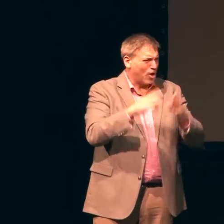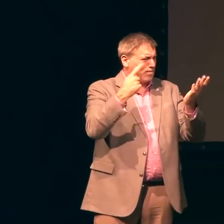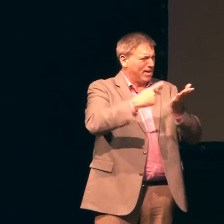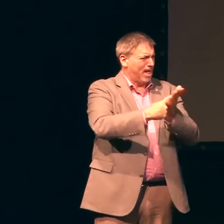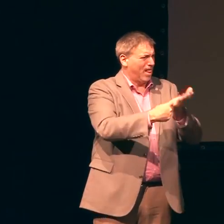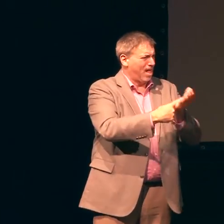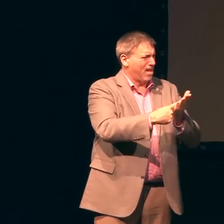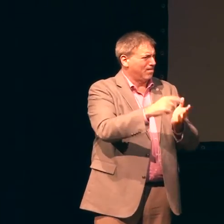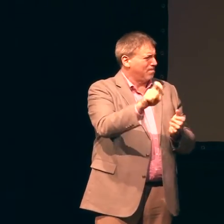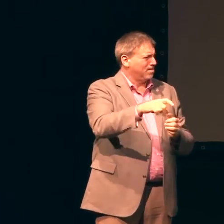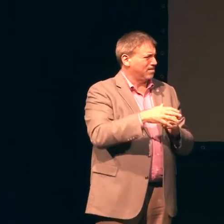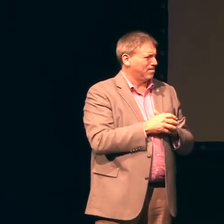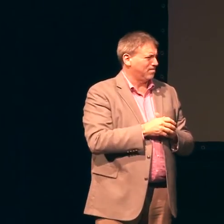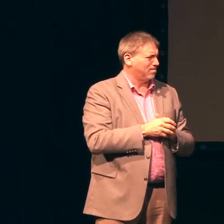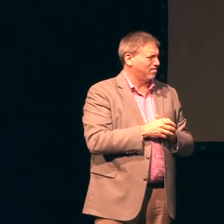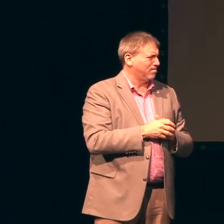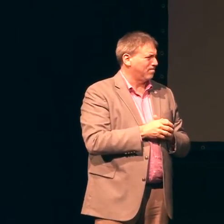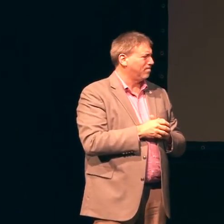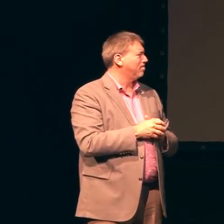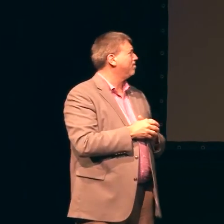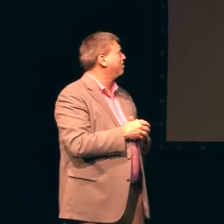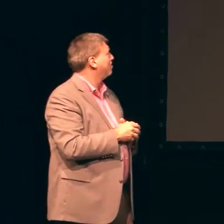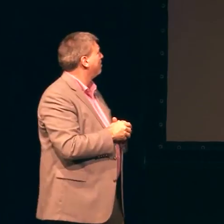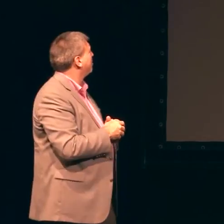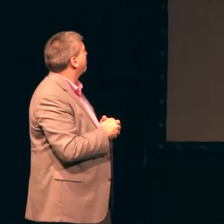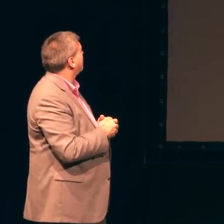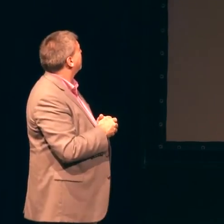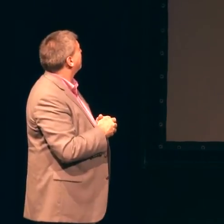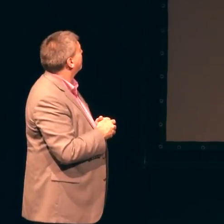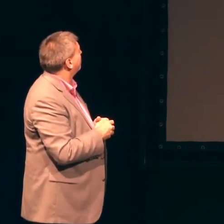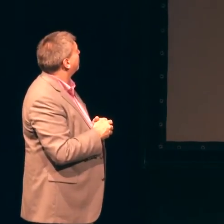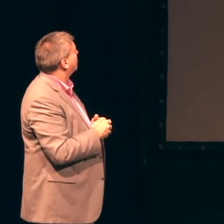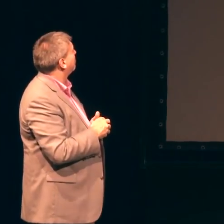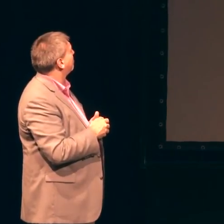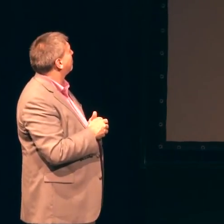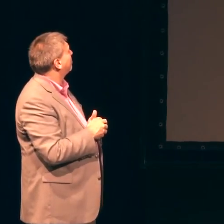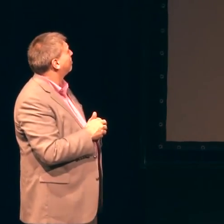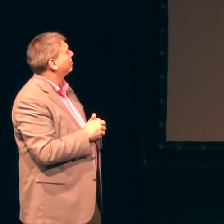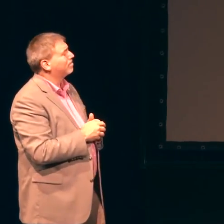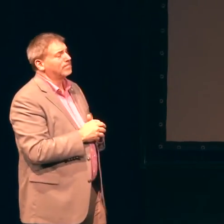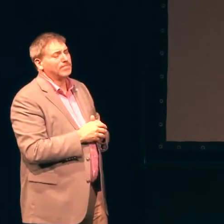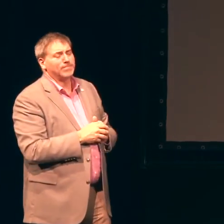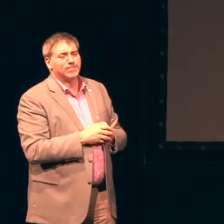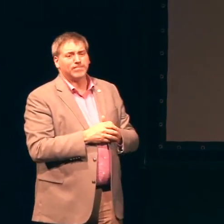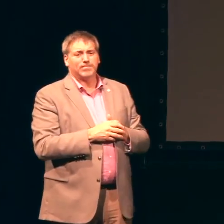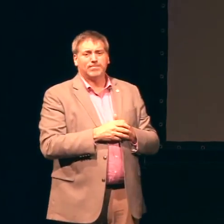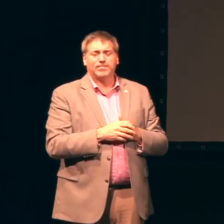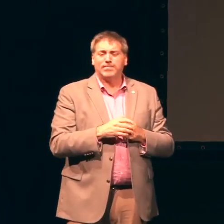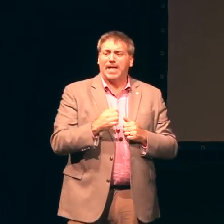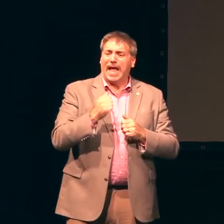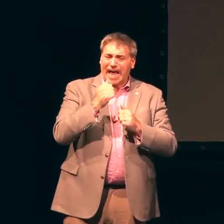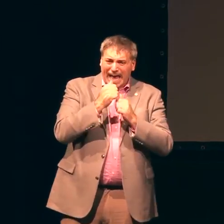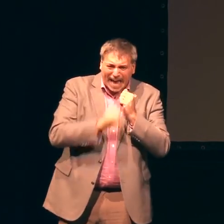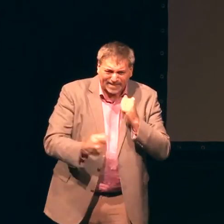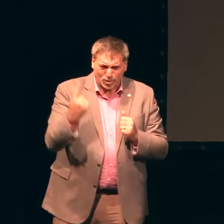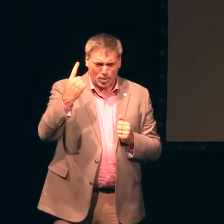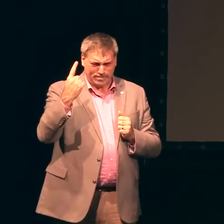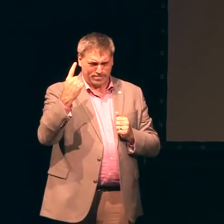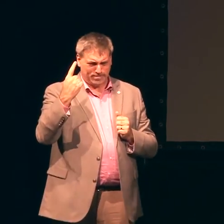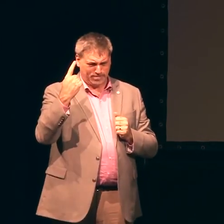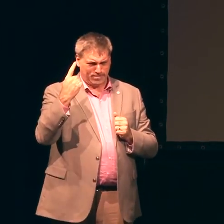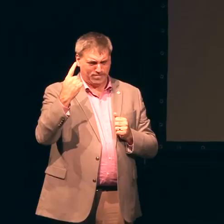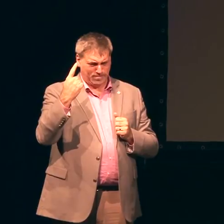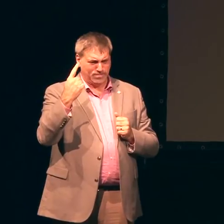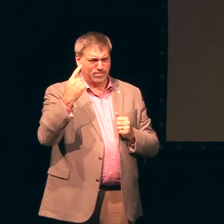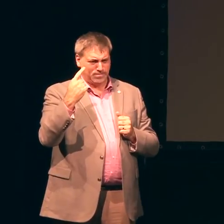voice together. Have an open dialogue. We must do that. As well as your ethnic groups